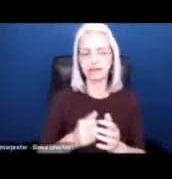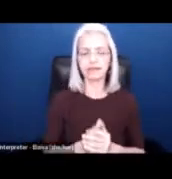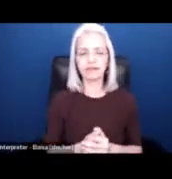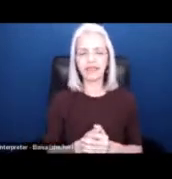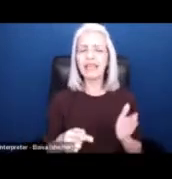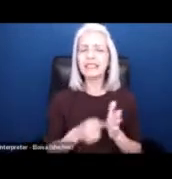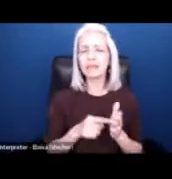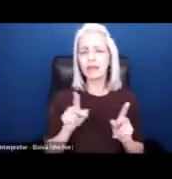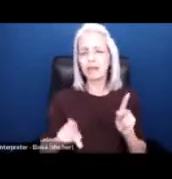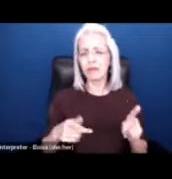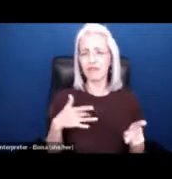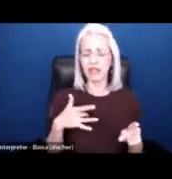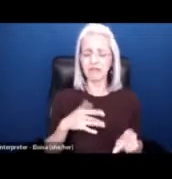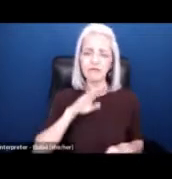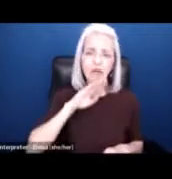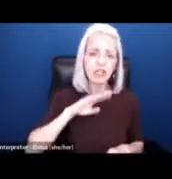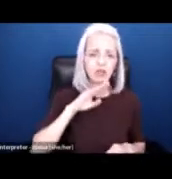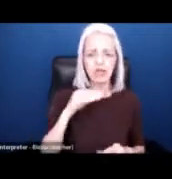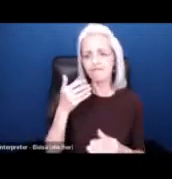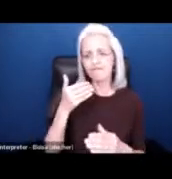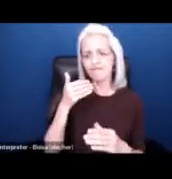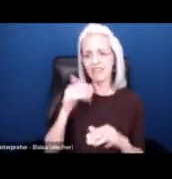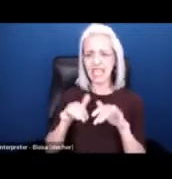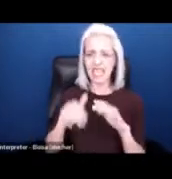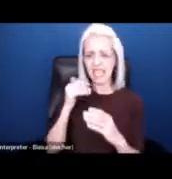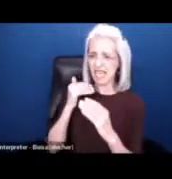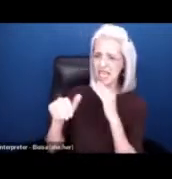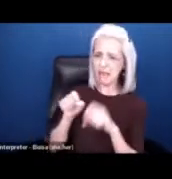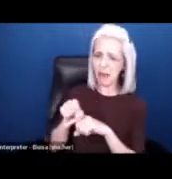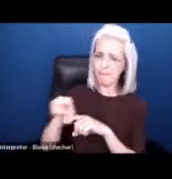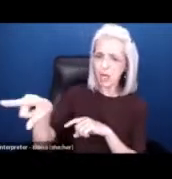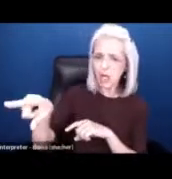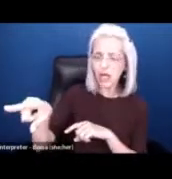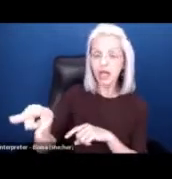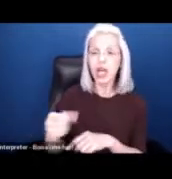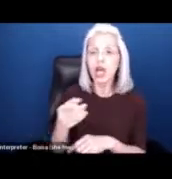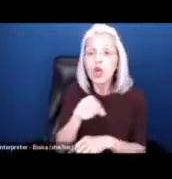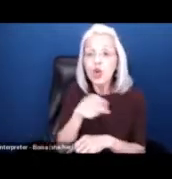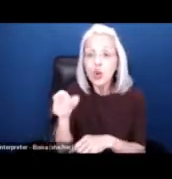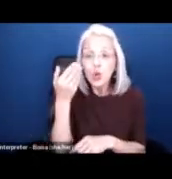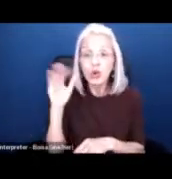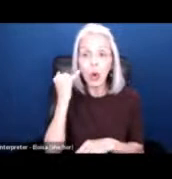frustrated and send an email and you don't know who's buying copied on that email. And you